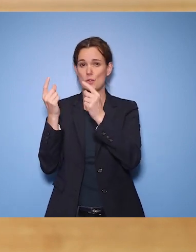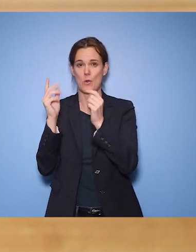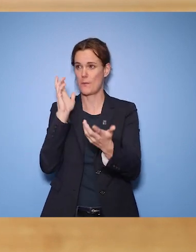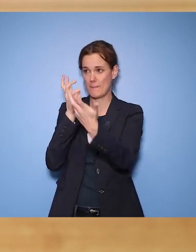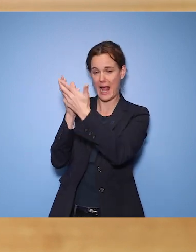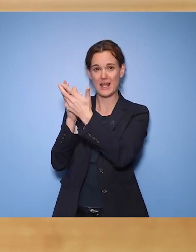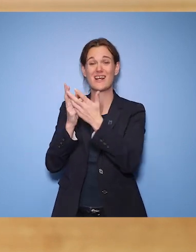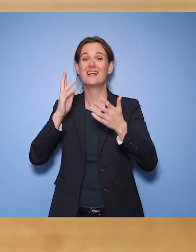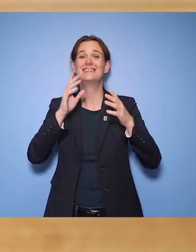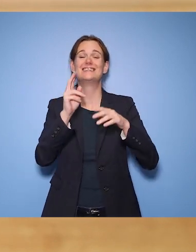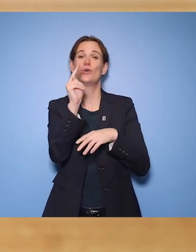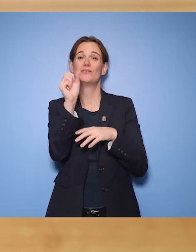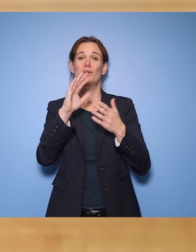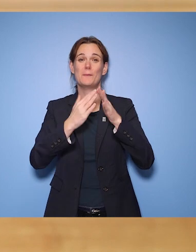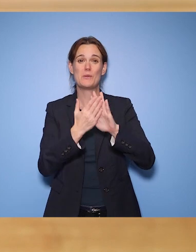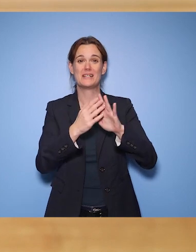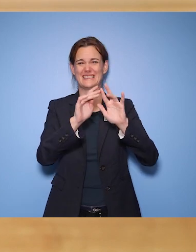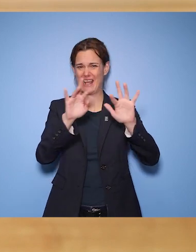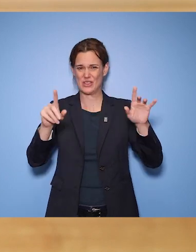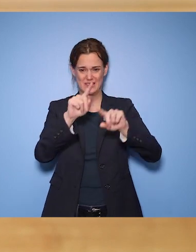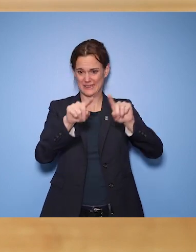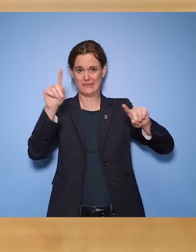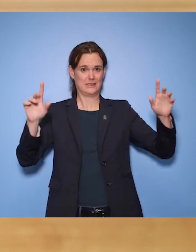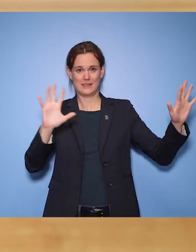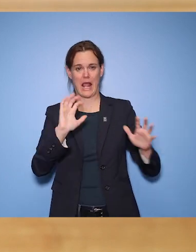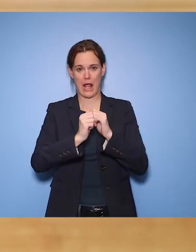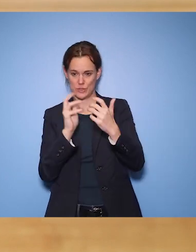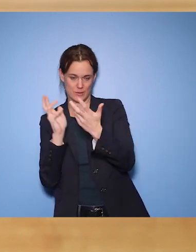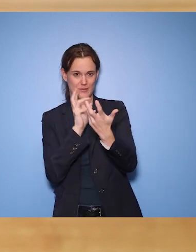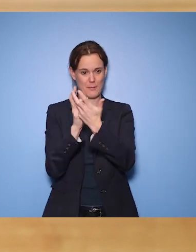of our communities. And at every step along the way we've been focused on being the needs